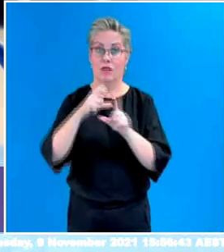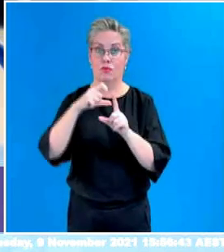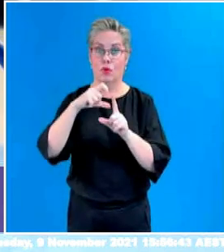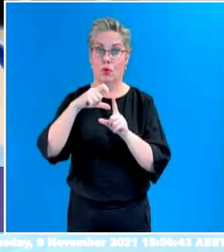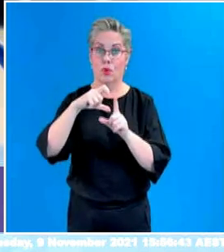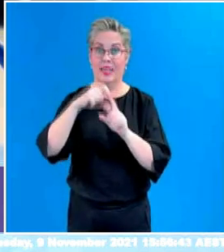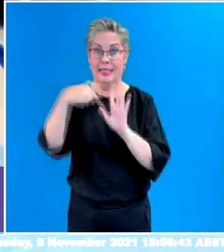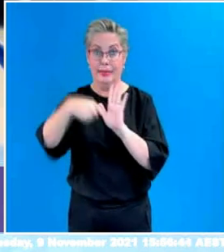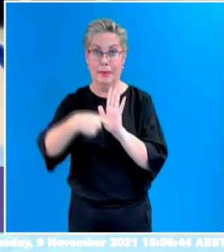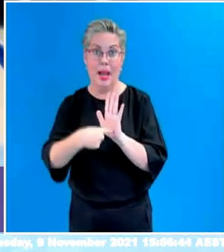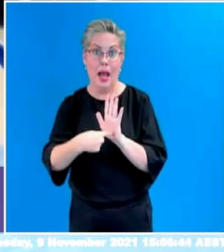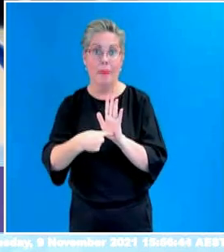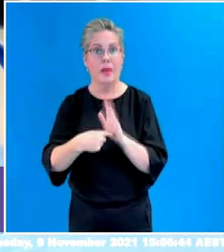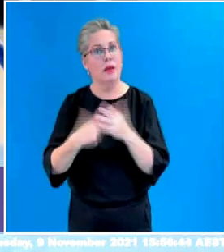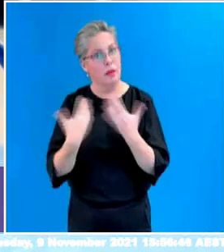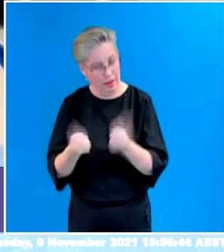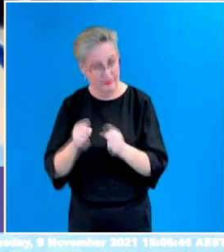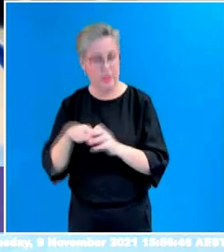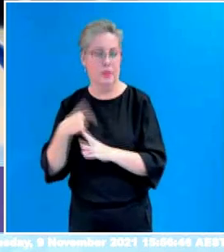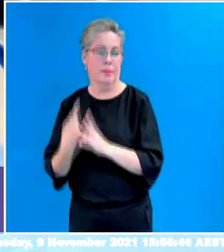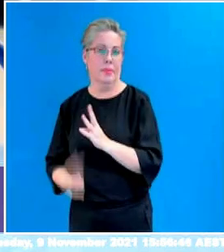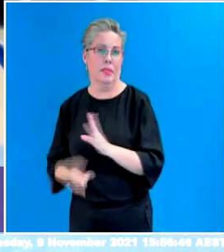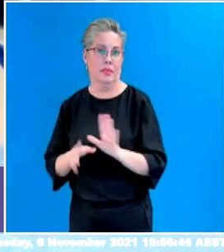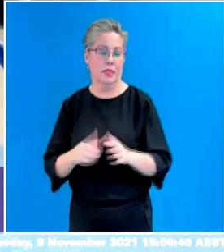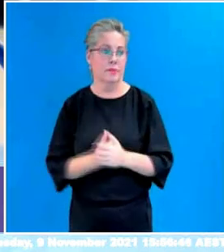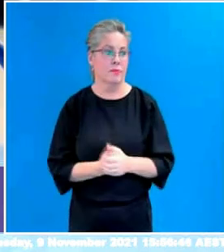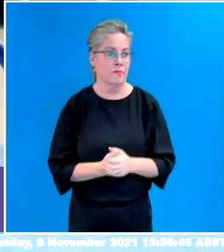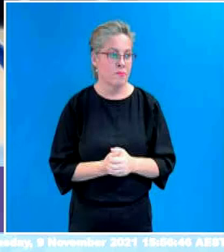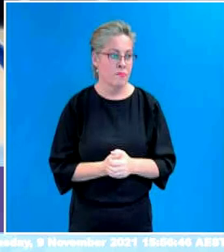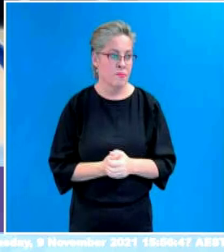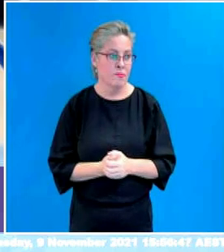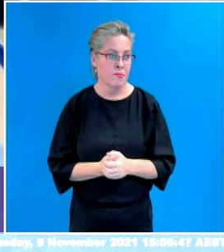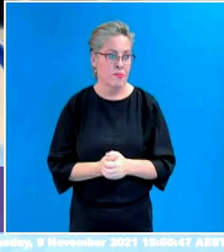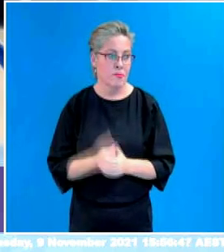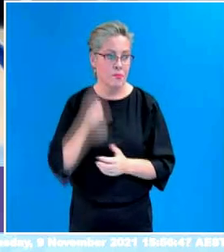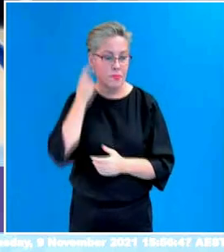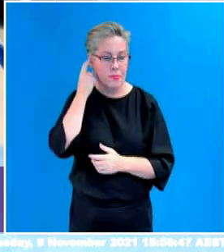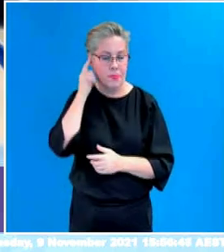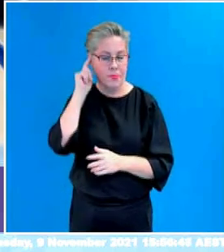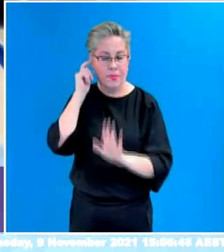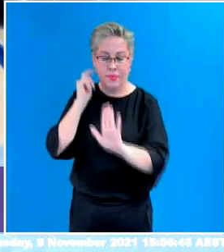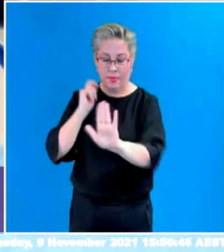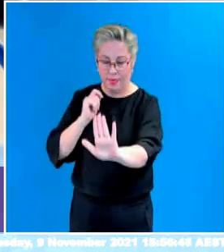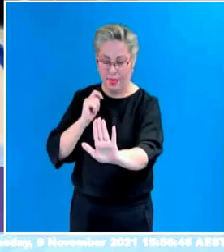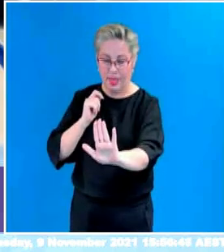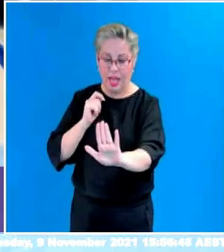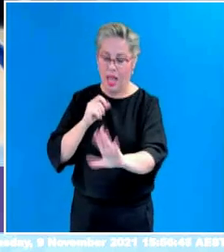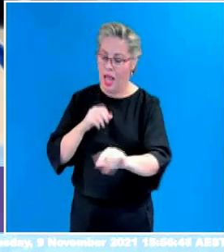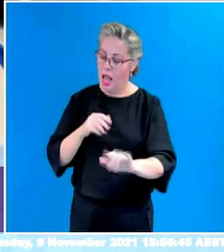I'm not asking you about that. I think I am going to ask Mr Mansfield about this in about two weeks time.